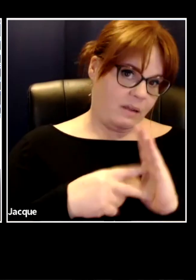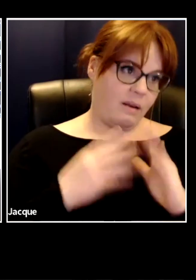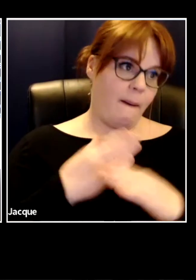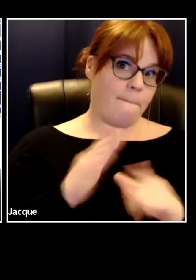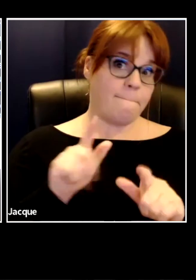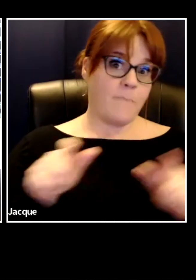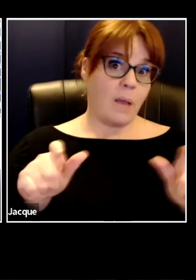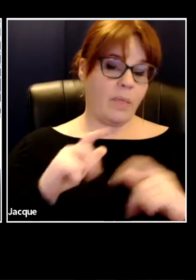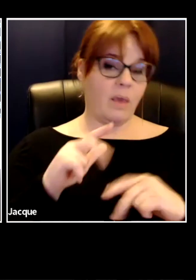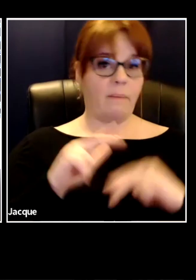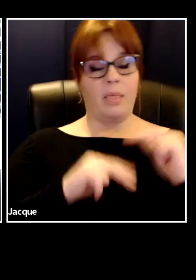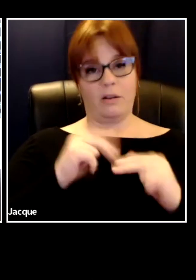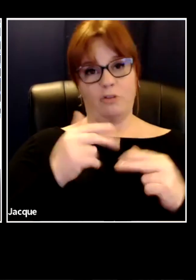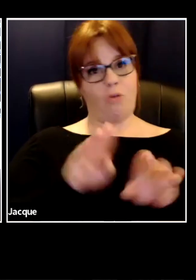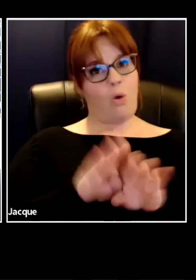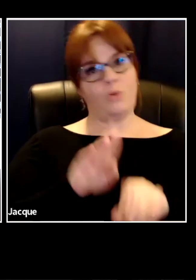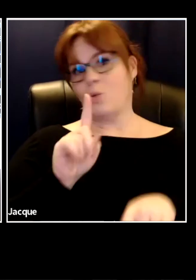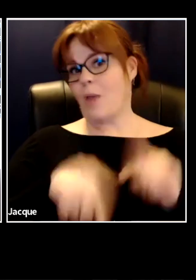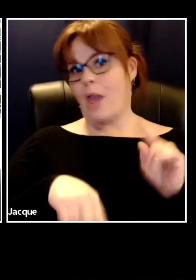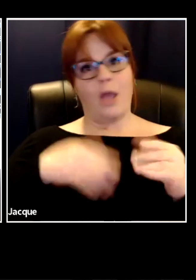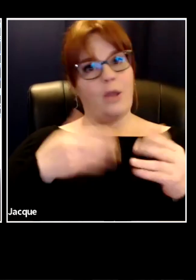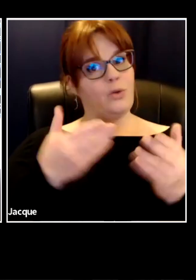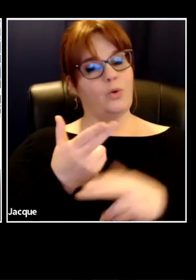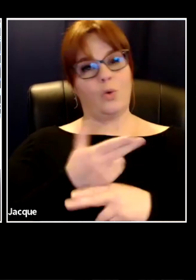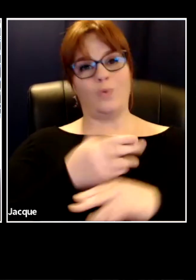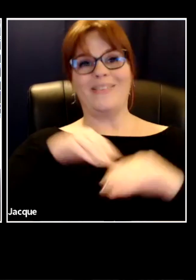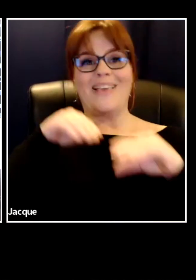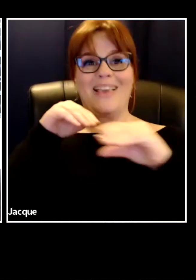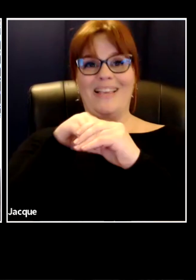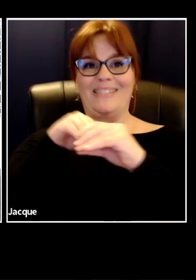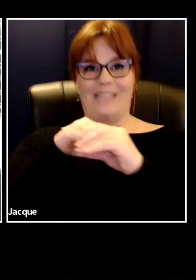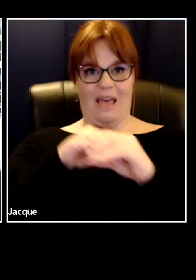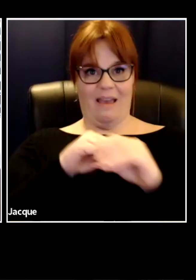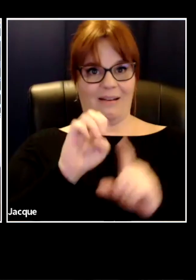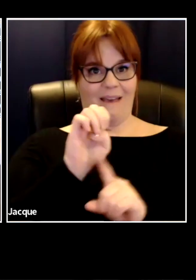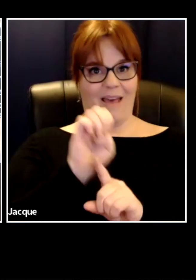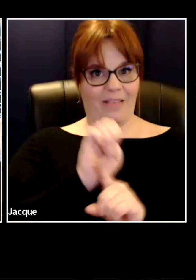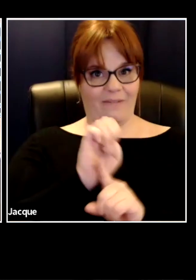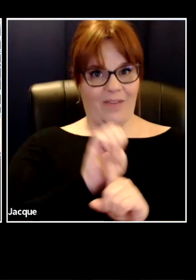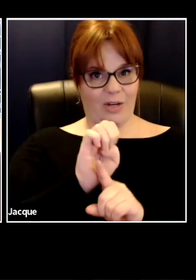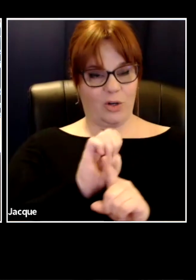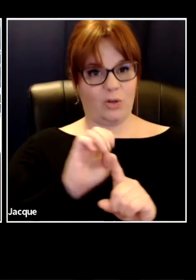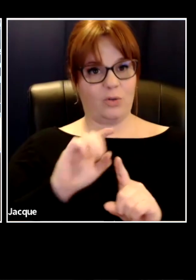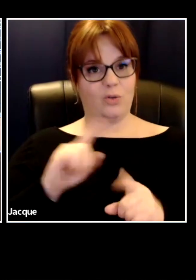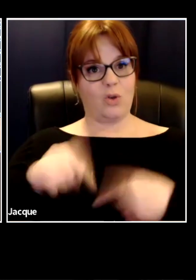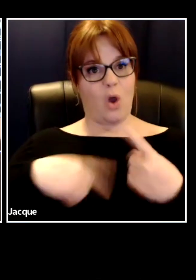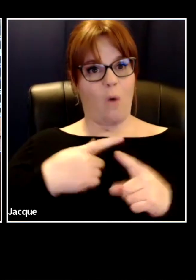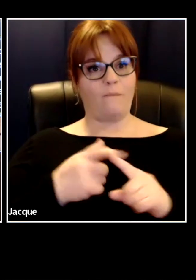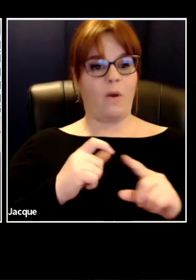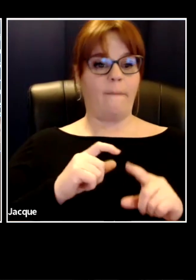closed and you can't use the indoor elevators to elevate from Second Avenue to Third, for example.